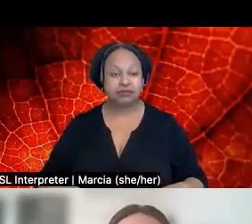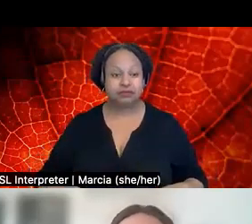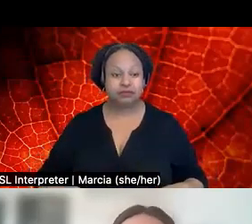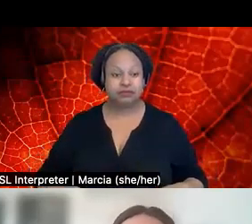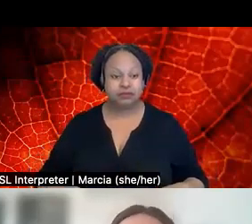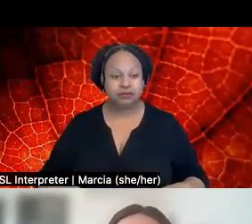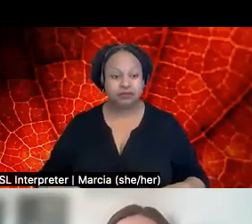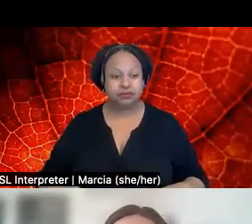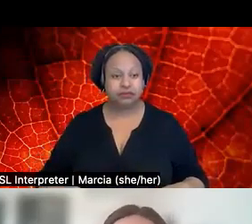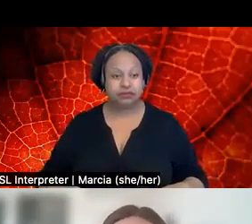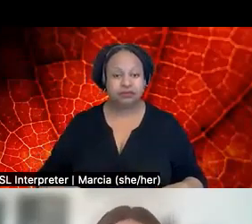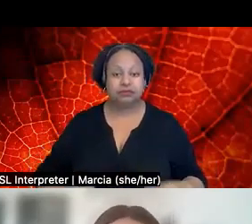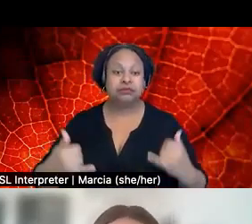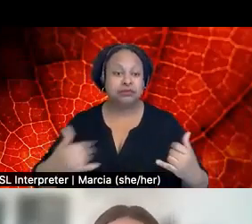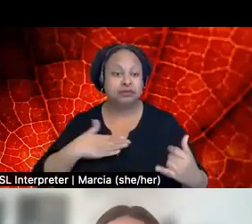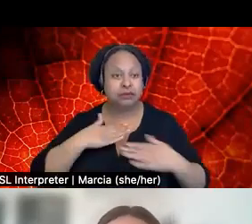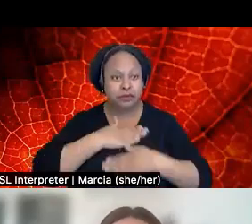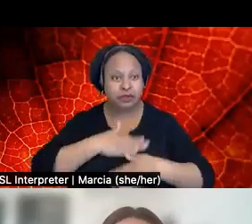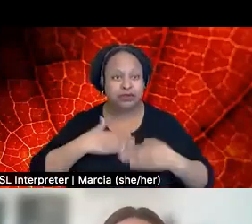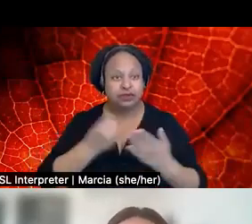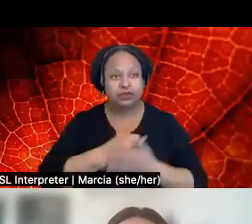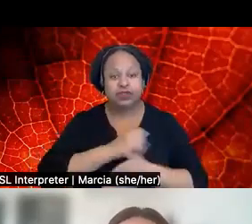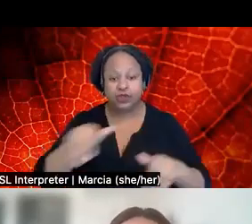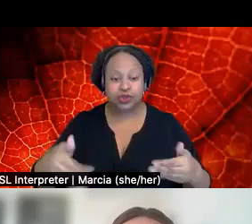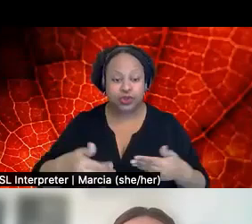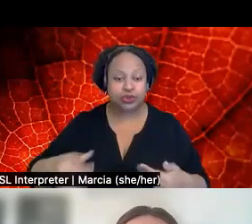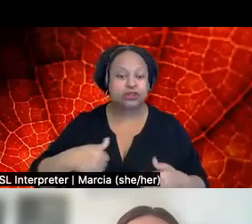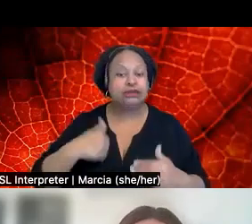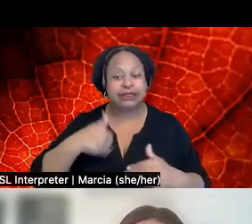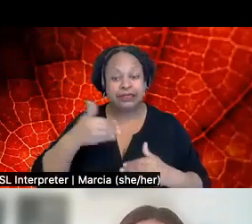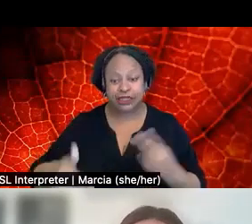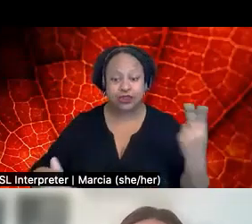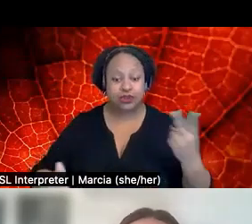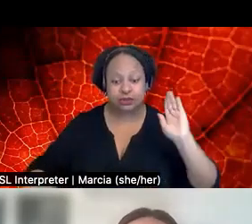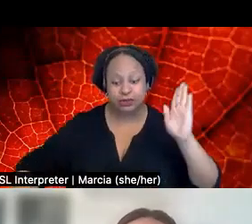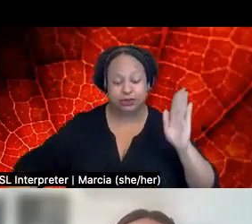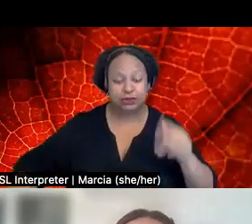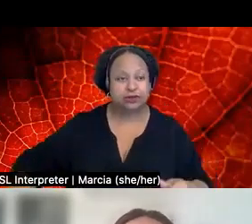It is now my pleasure to introduce our next two speakers who will be